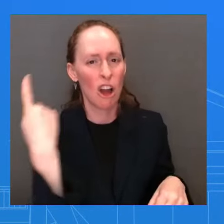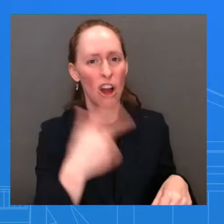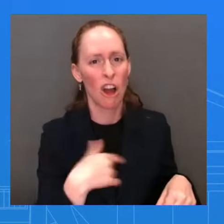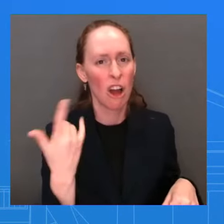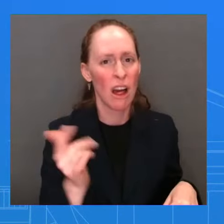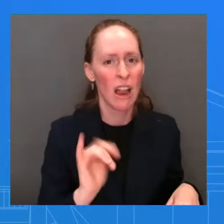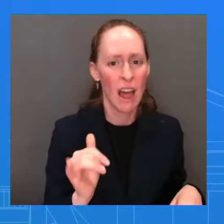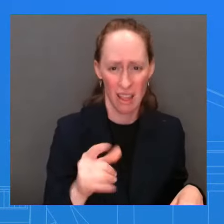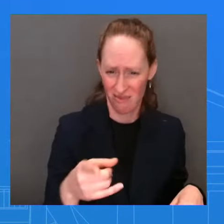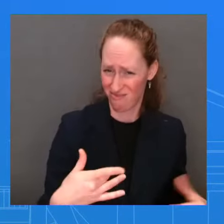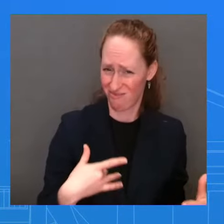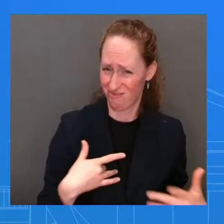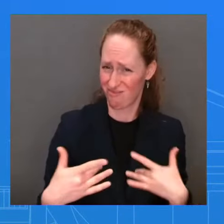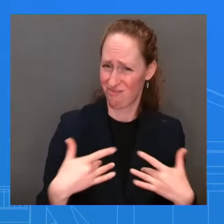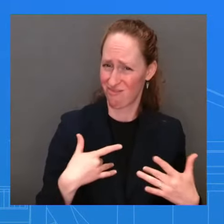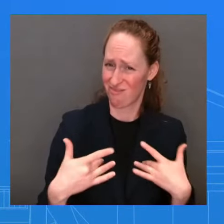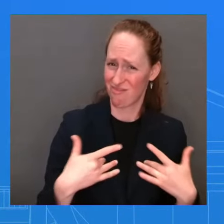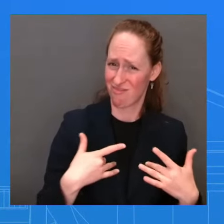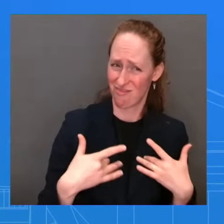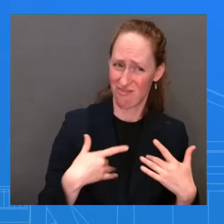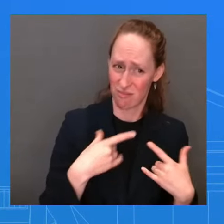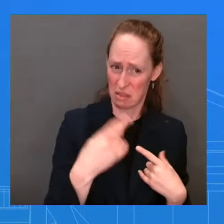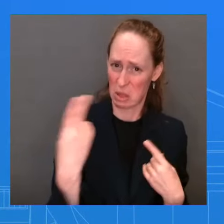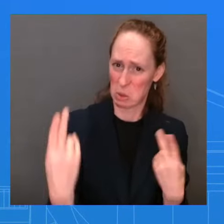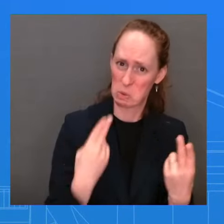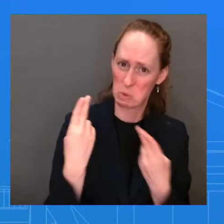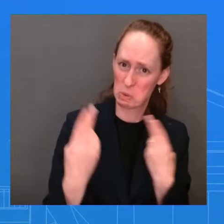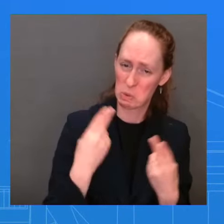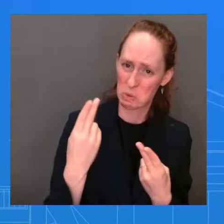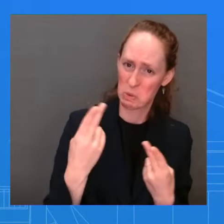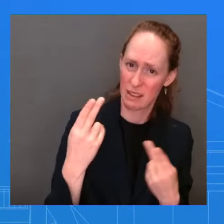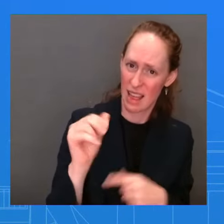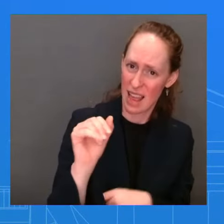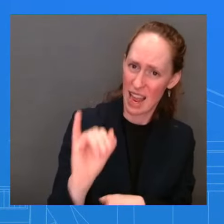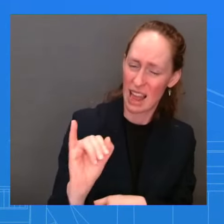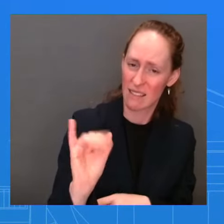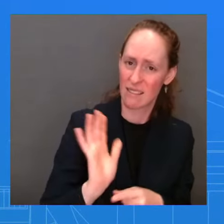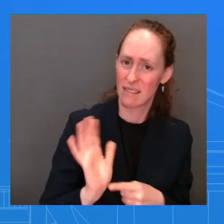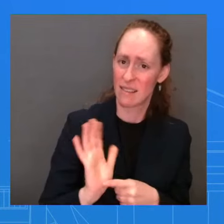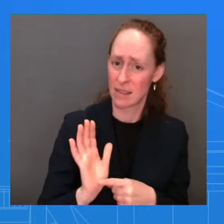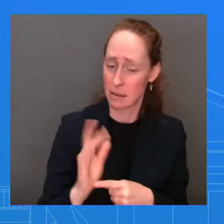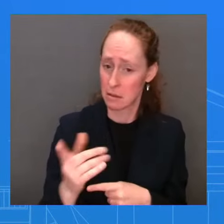Ms. Jean-Pierre: So I haven't seen this -- this AI video, so I have to take a look at it and talk to our team. What I can say more broadly: